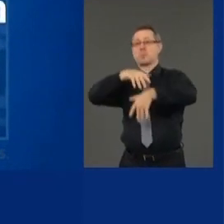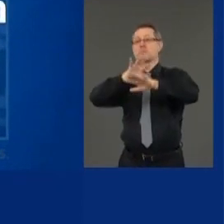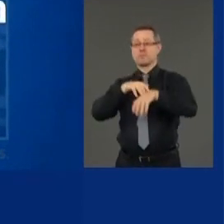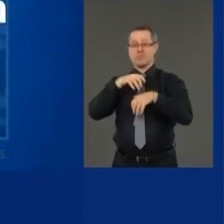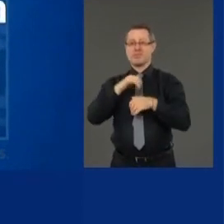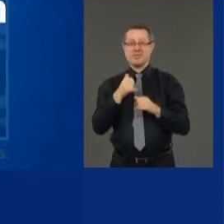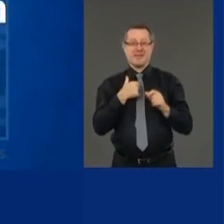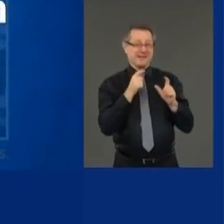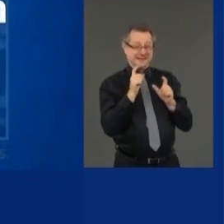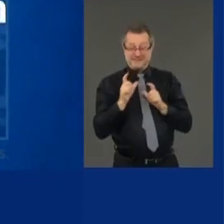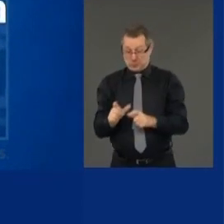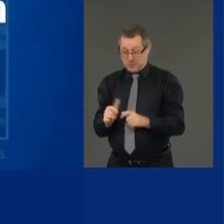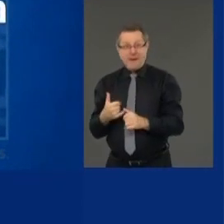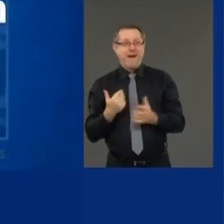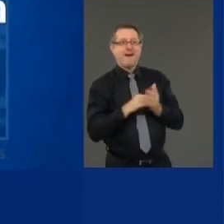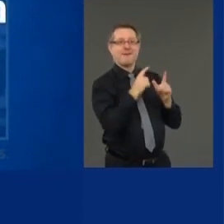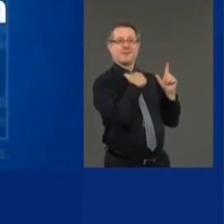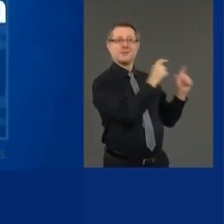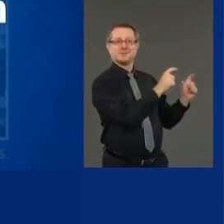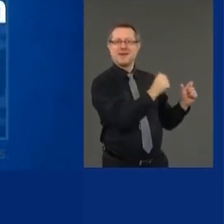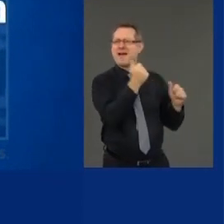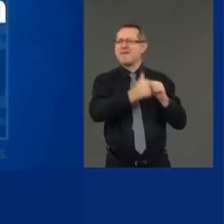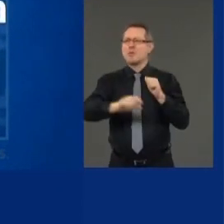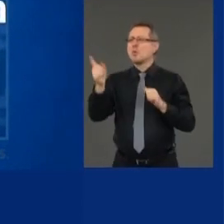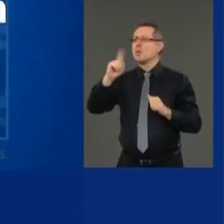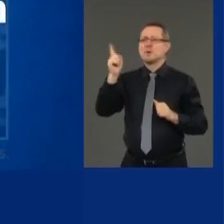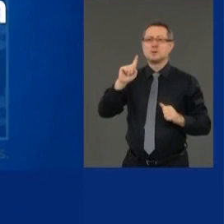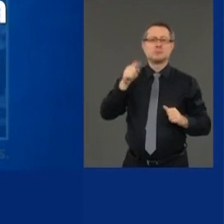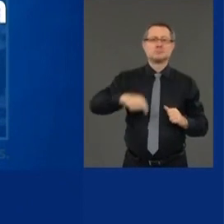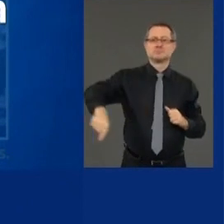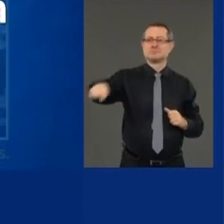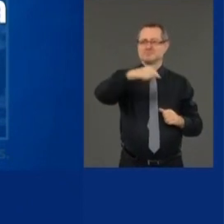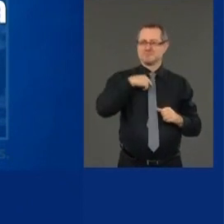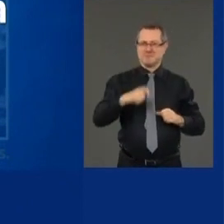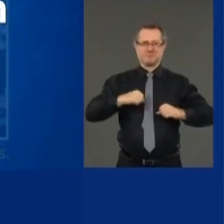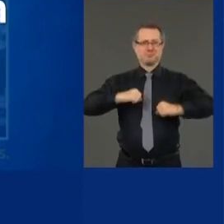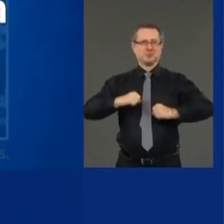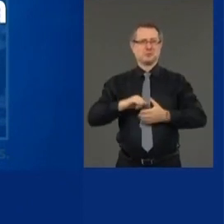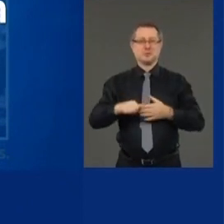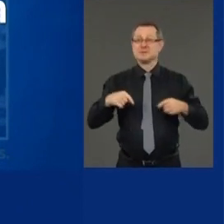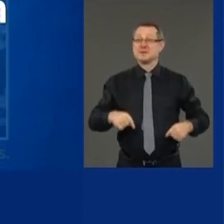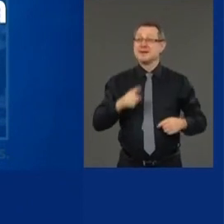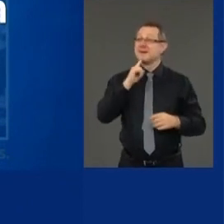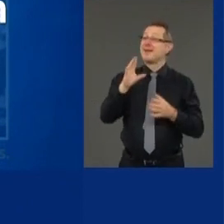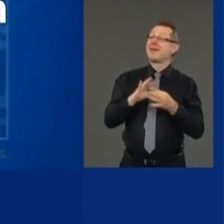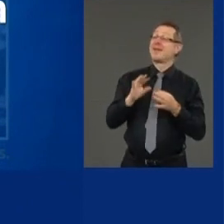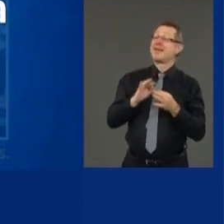SO, WE UNDERSTAND THAT WE HAVE A